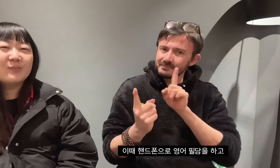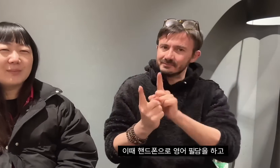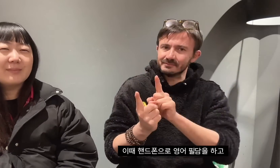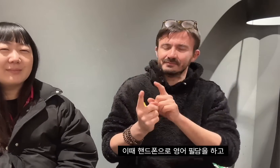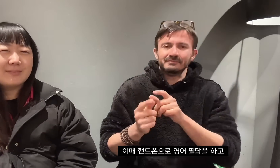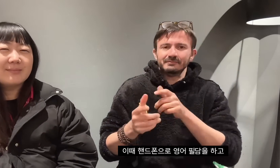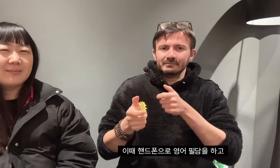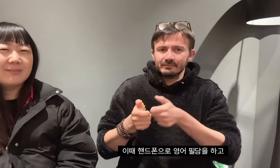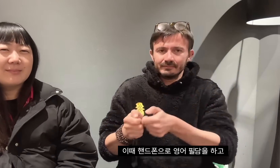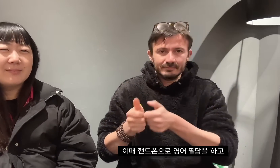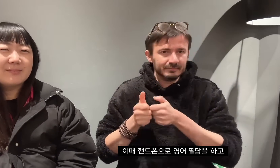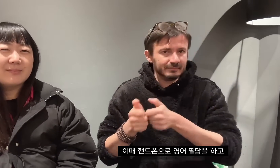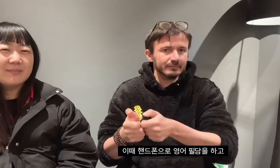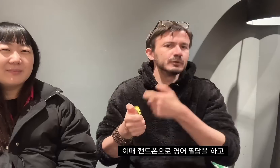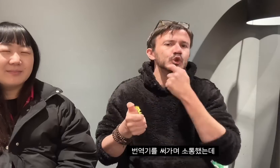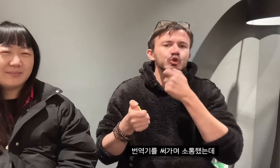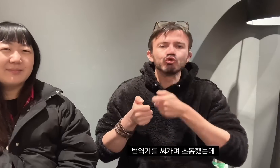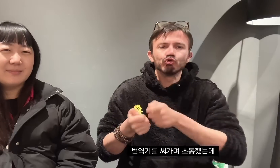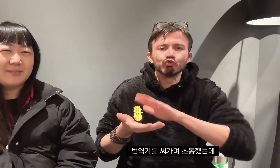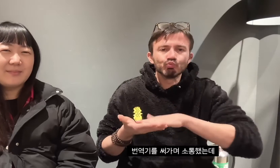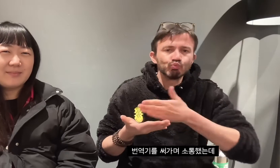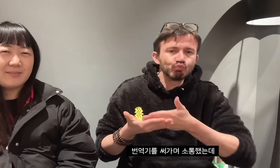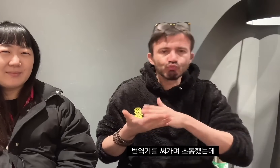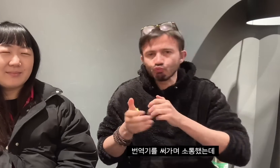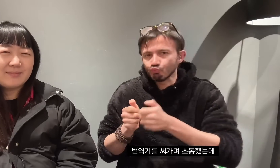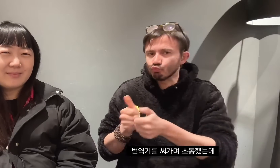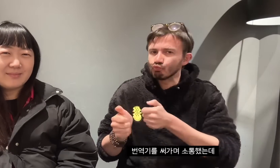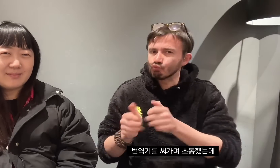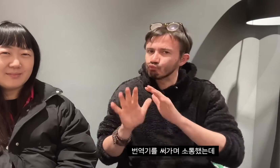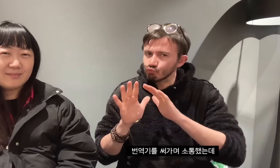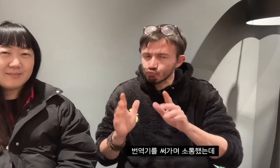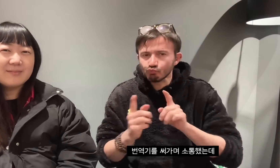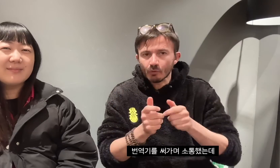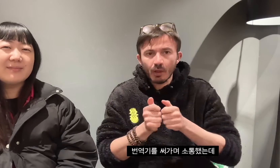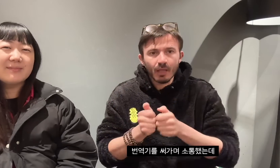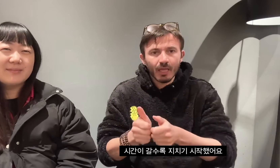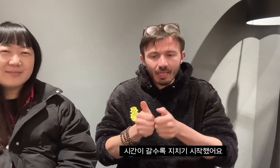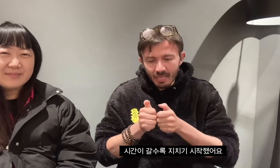At that time, I communicated by writing in English on my cell phone and using a translator,